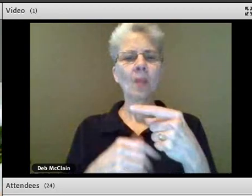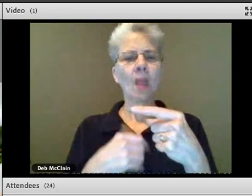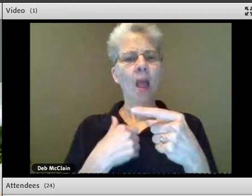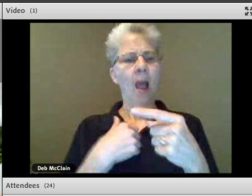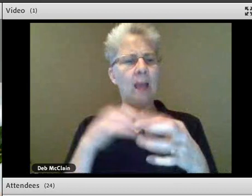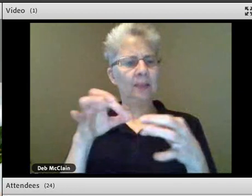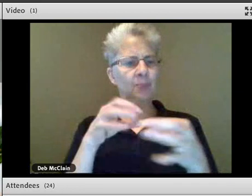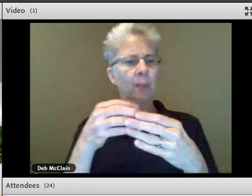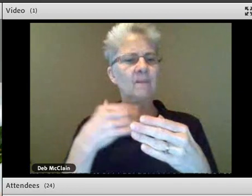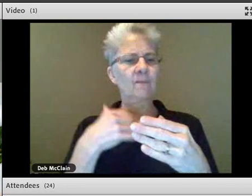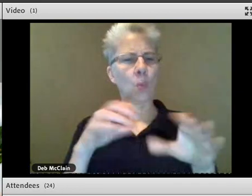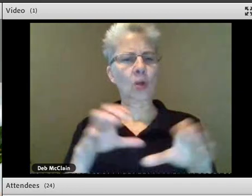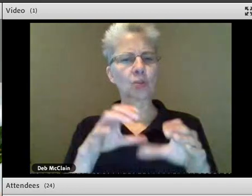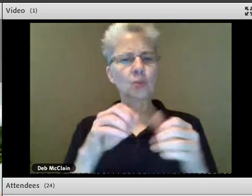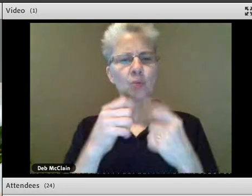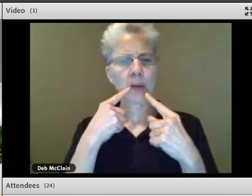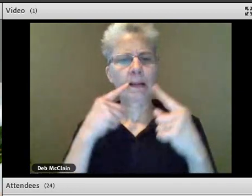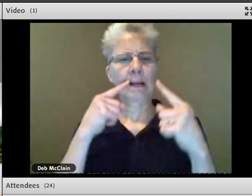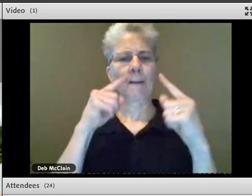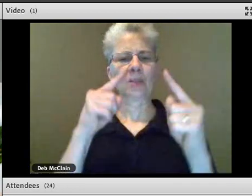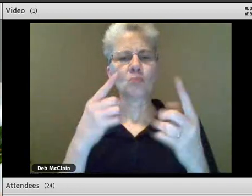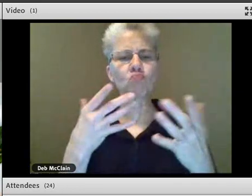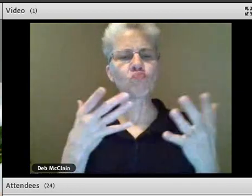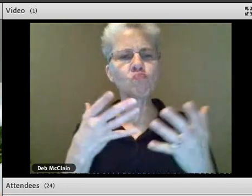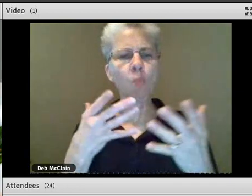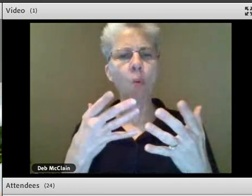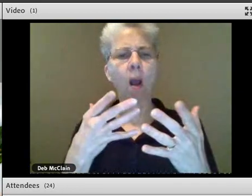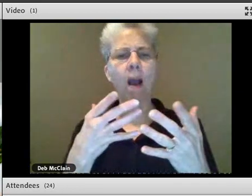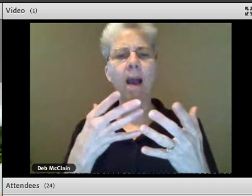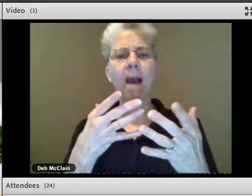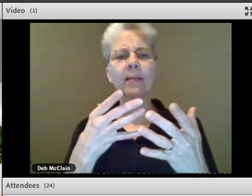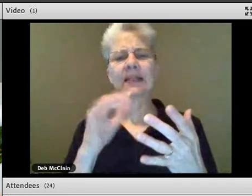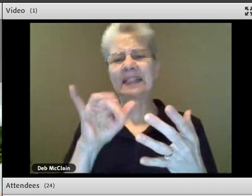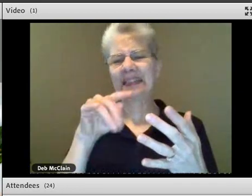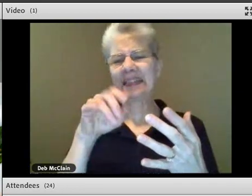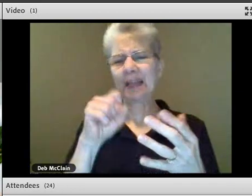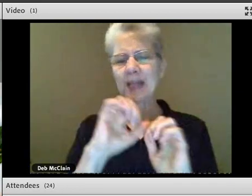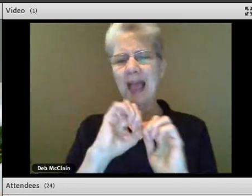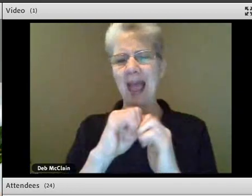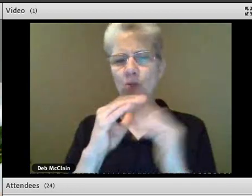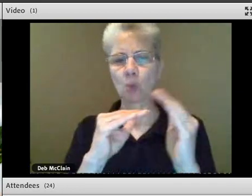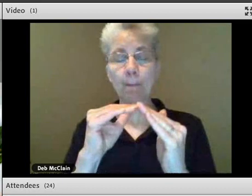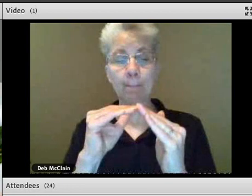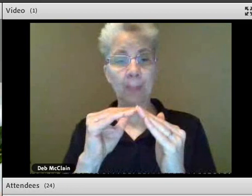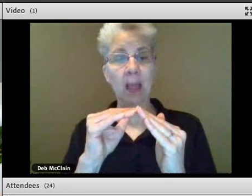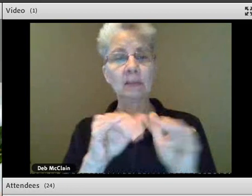what we're going to try to do is accomplish, just online, of how to build a learning management system,